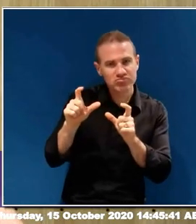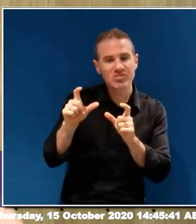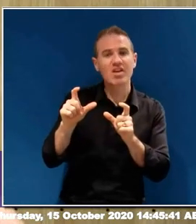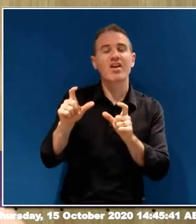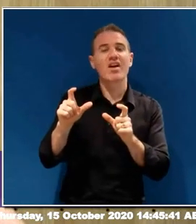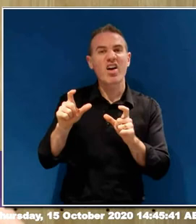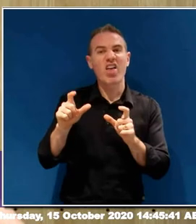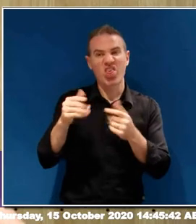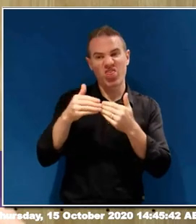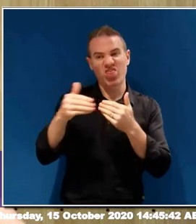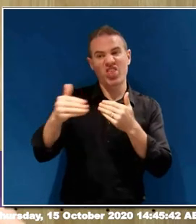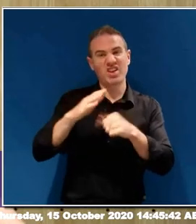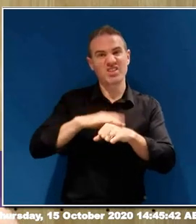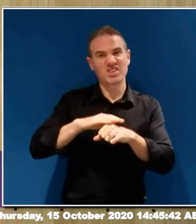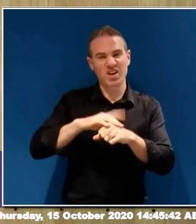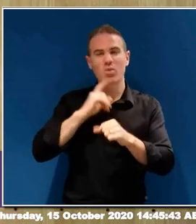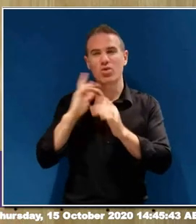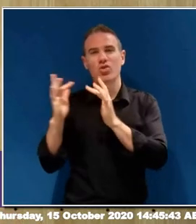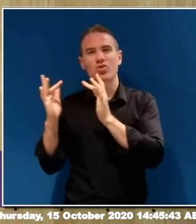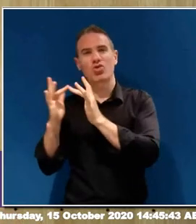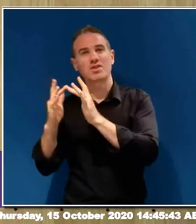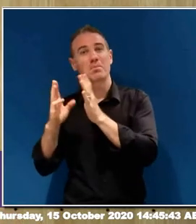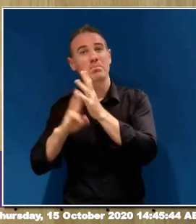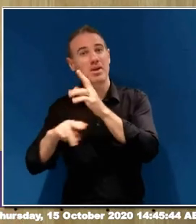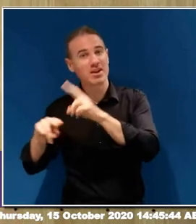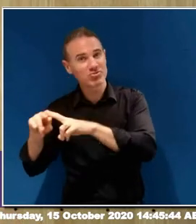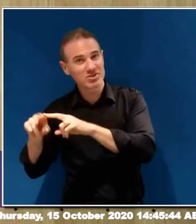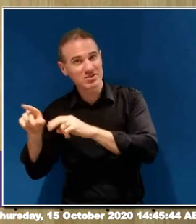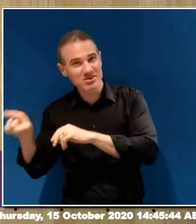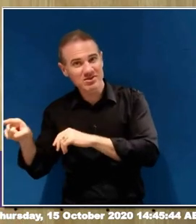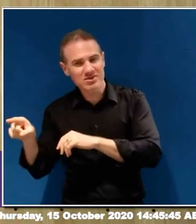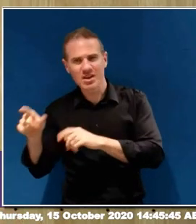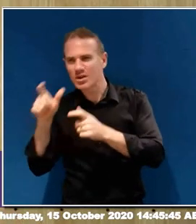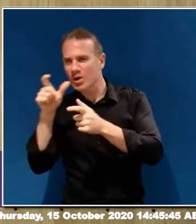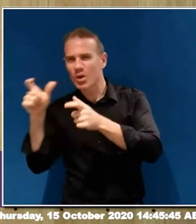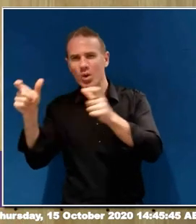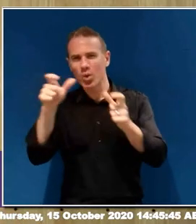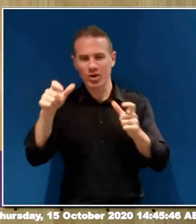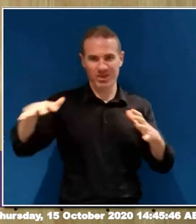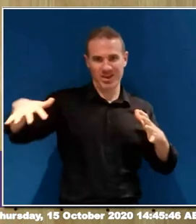area and try and work out where their location is, the next three closest